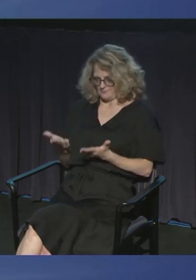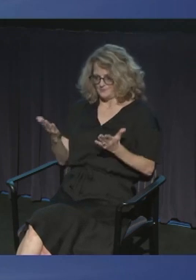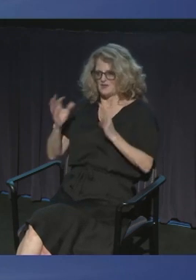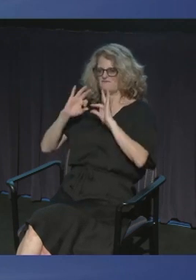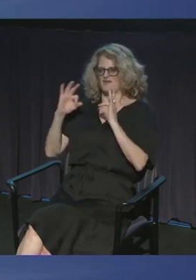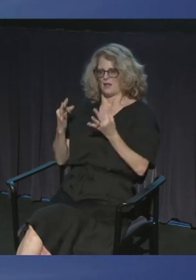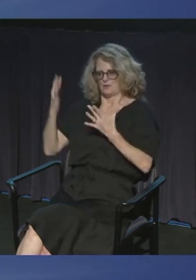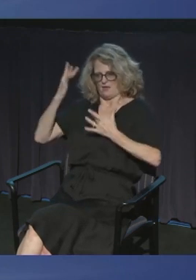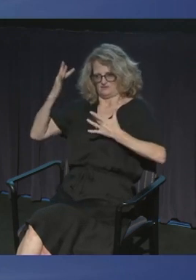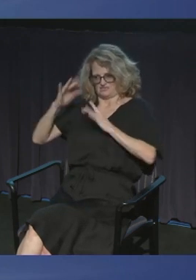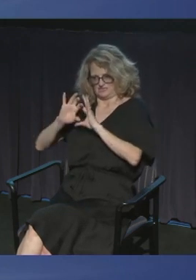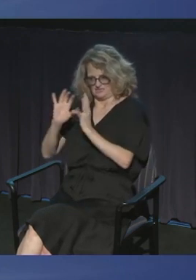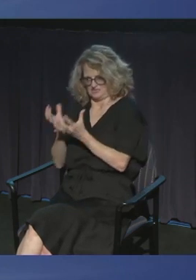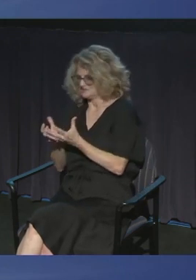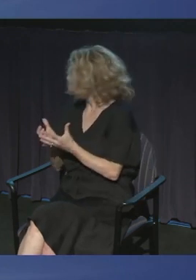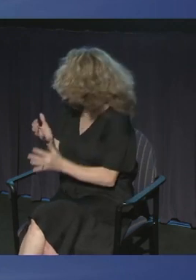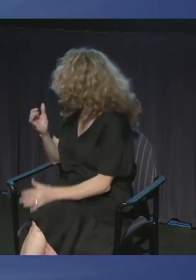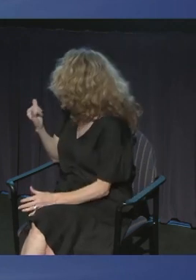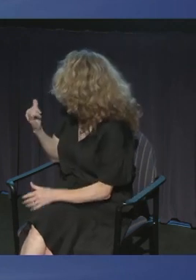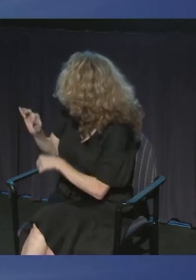DISEASES? THESE ALL GAIN A